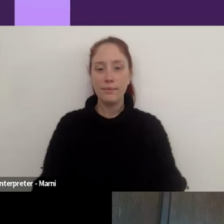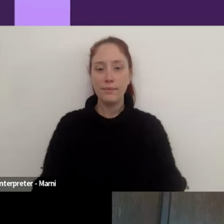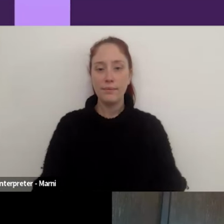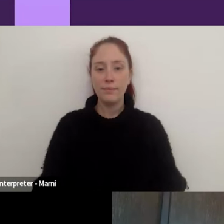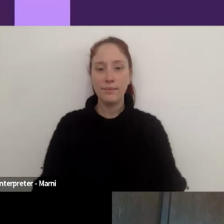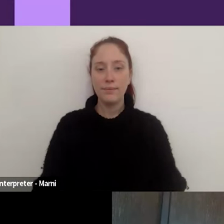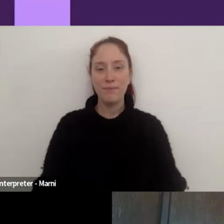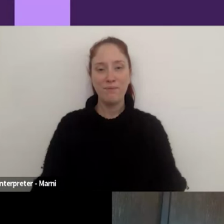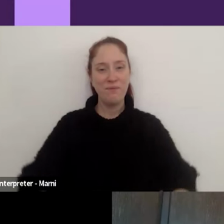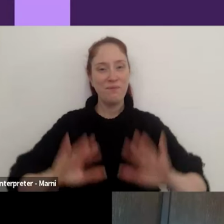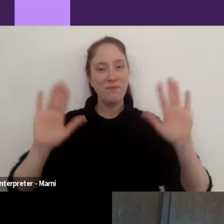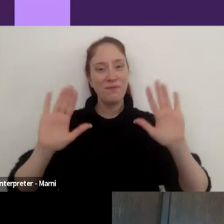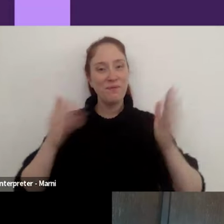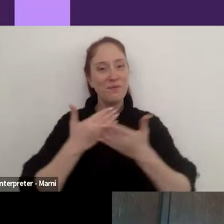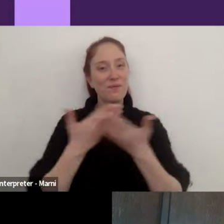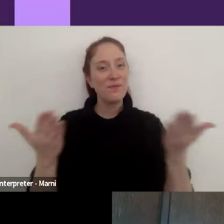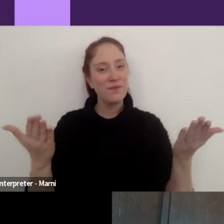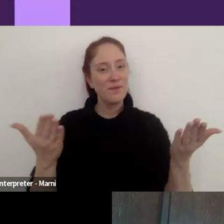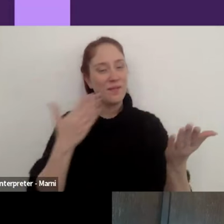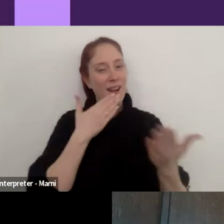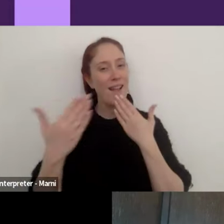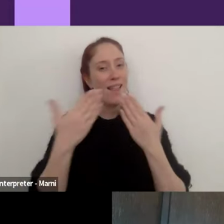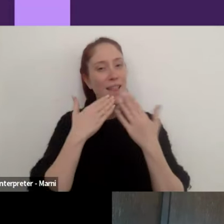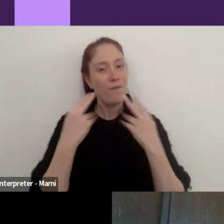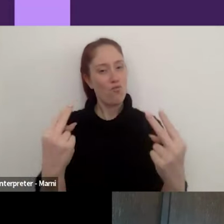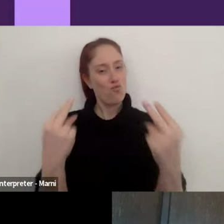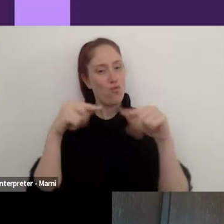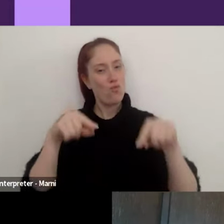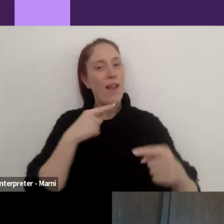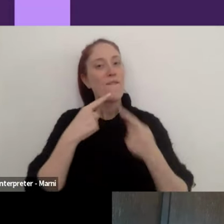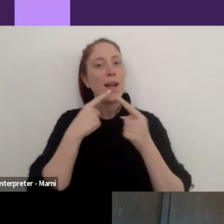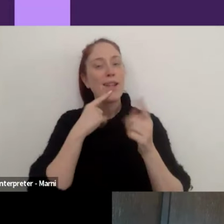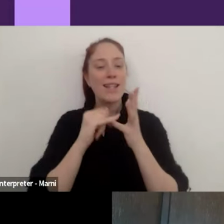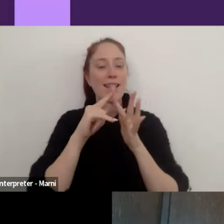Hi everyone. Thanks for joining us for this information session on the Creative Futures